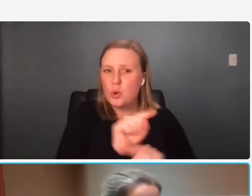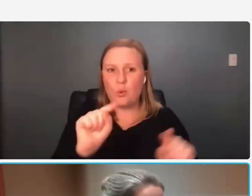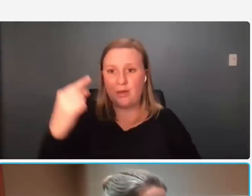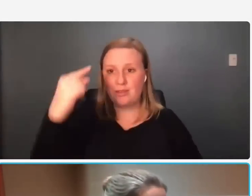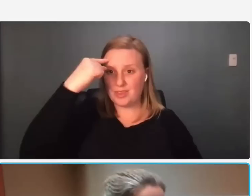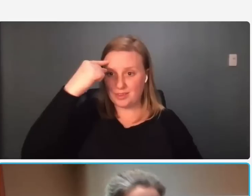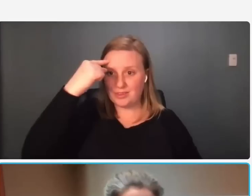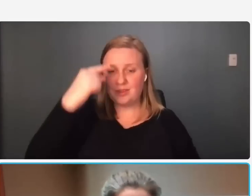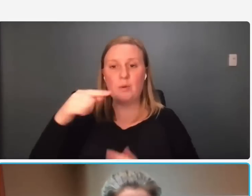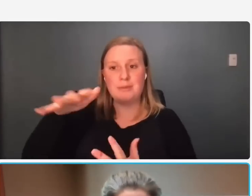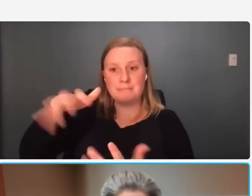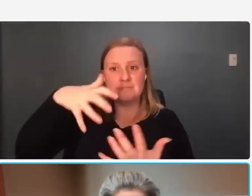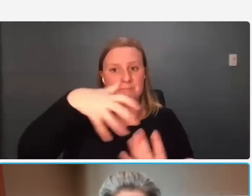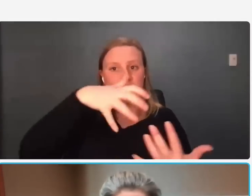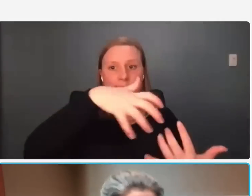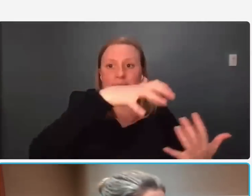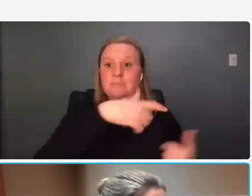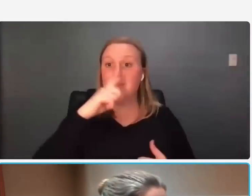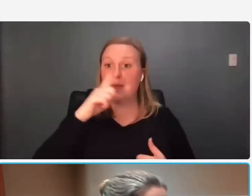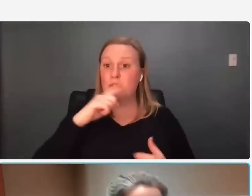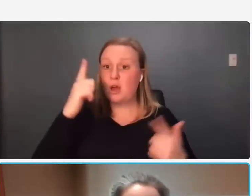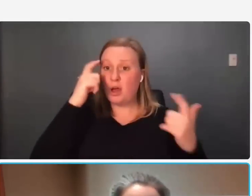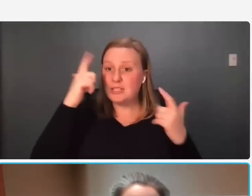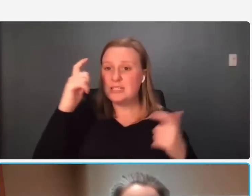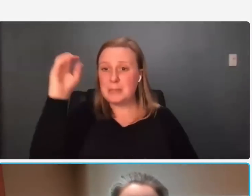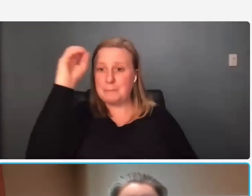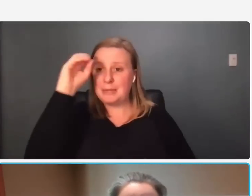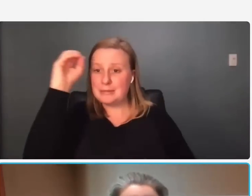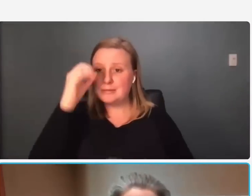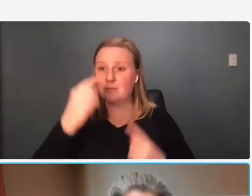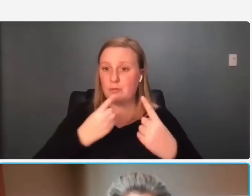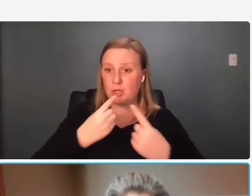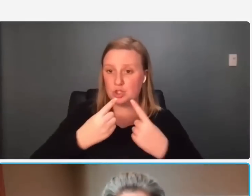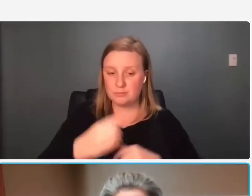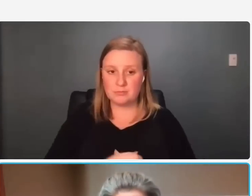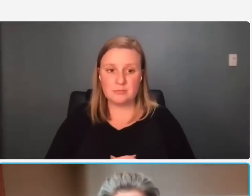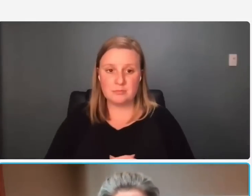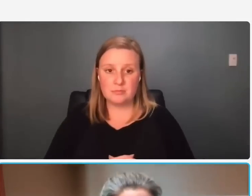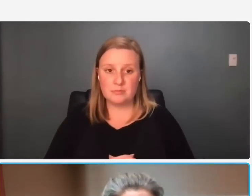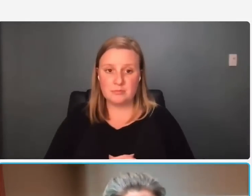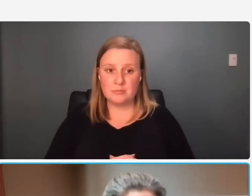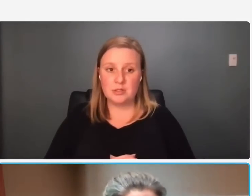and moving in a clockwise direction, so firstly we ran a small scale trial of the prototype assessment